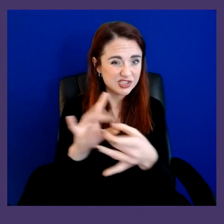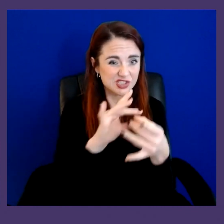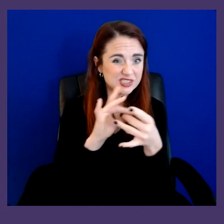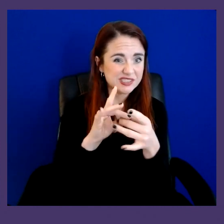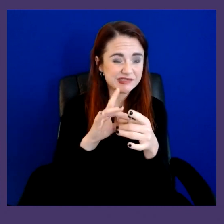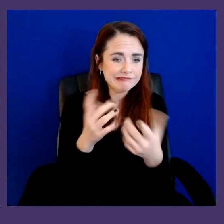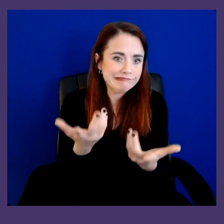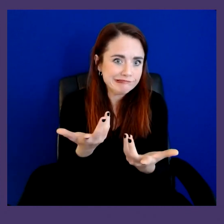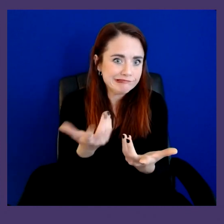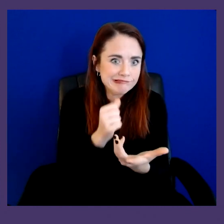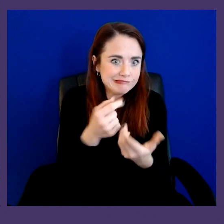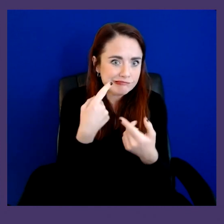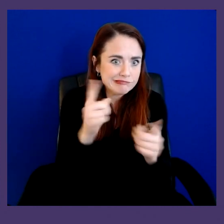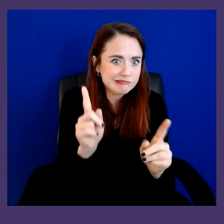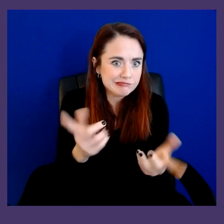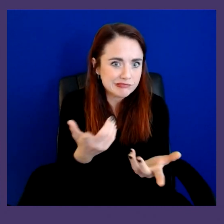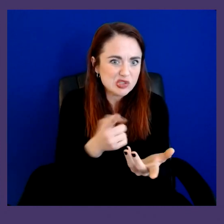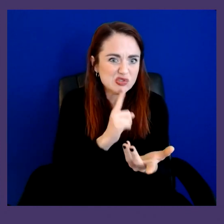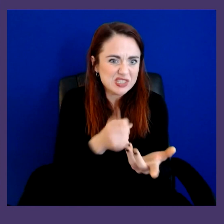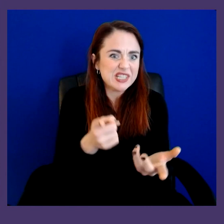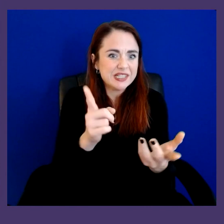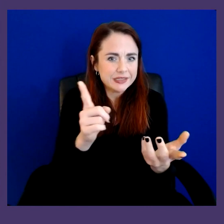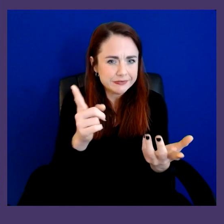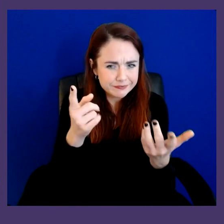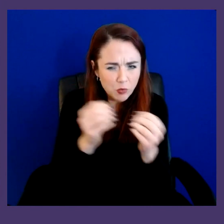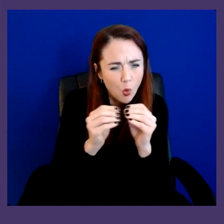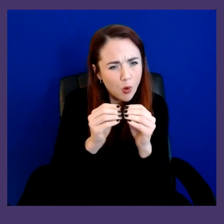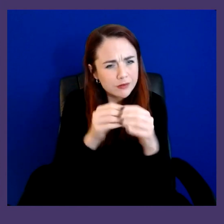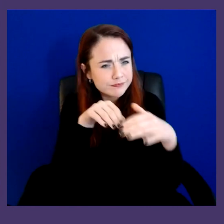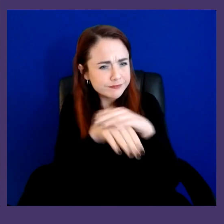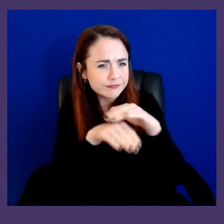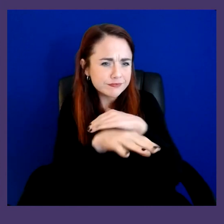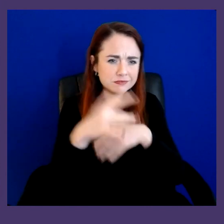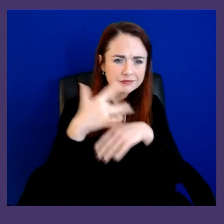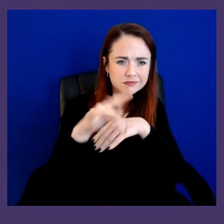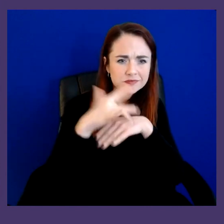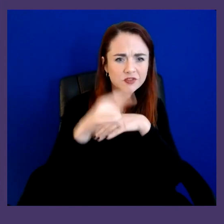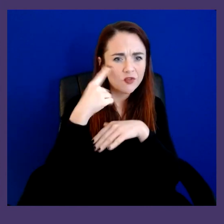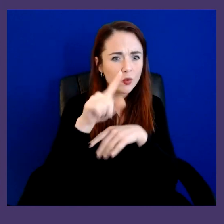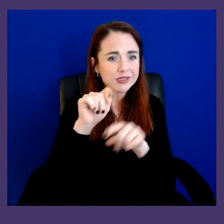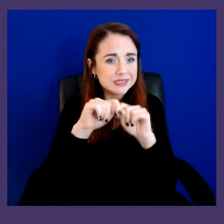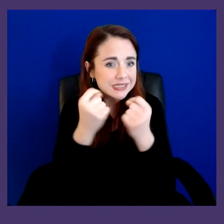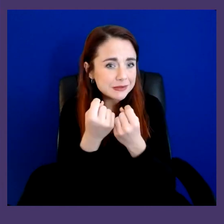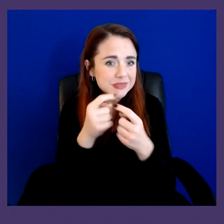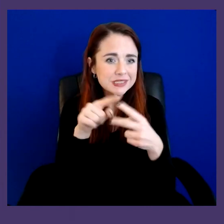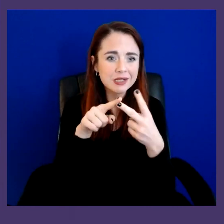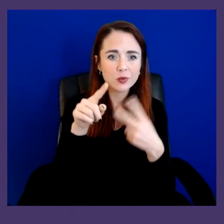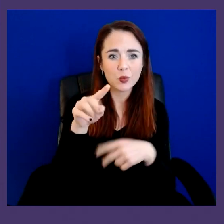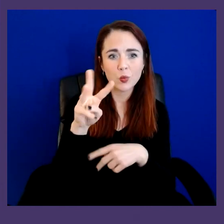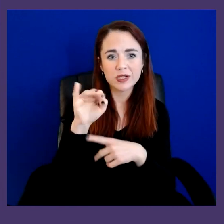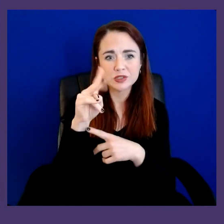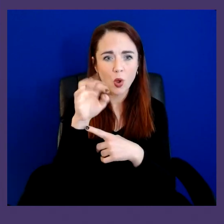to really open up accessibility to Teams and Windows for people with hearing loss. I think those are great examples